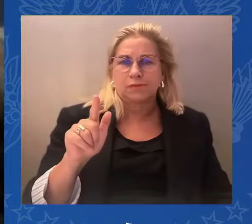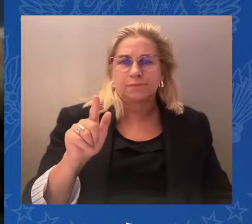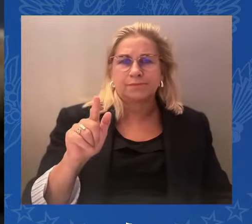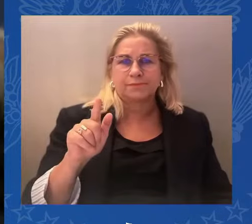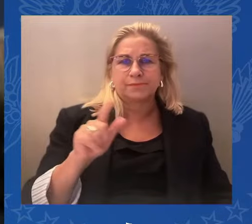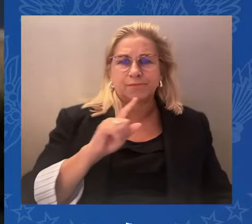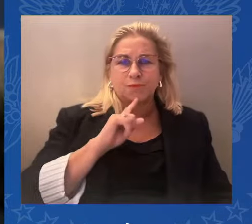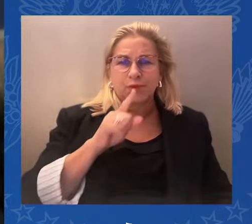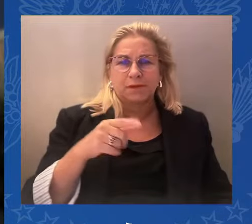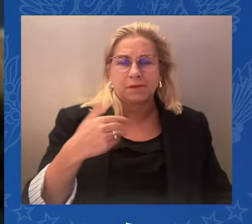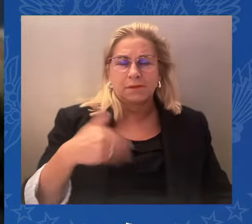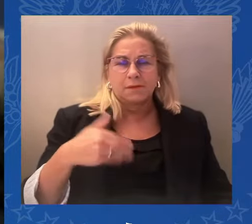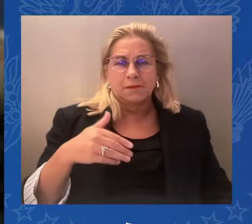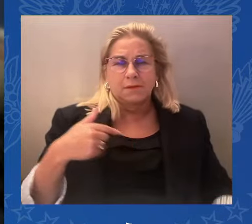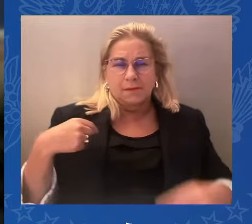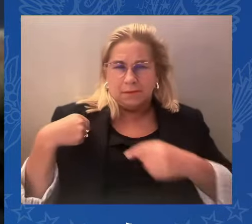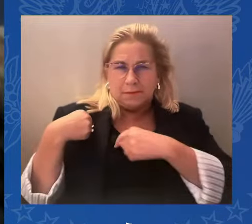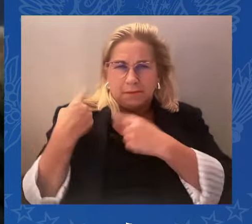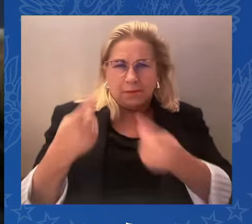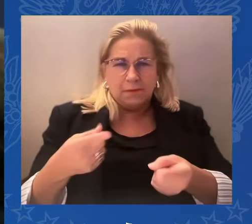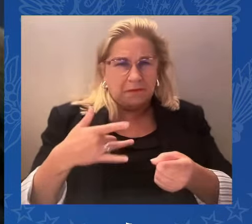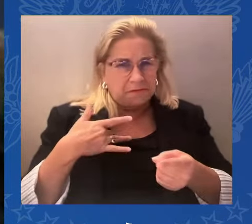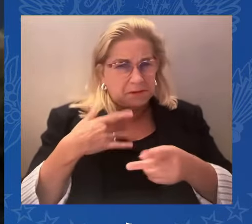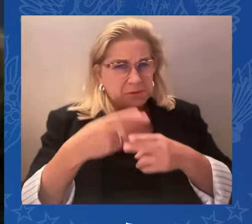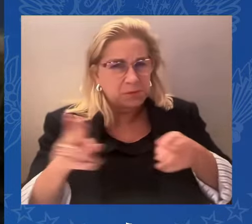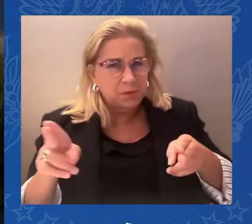in every sphere in ways unprecedented.